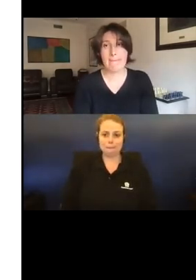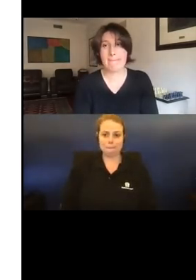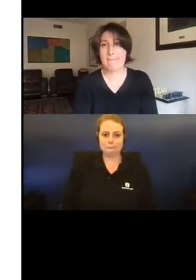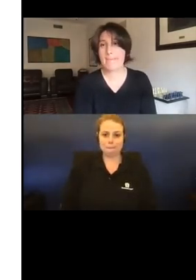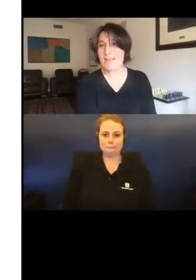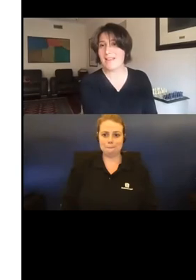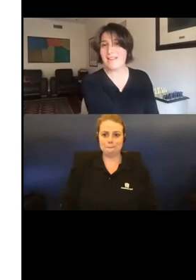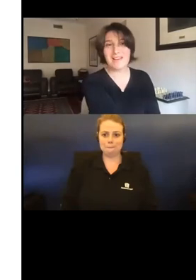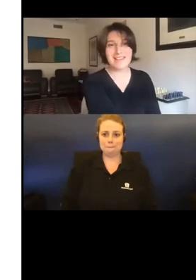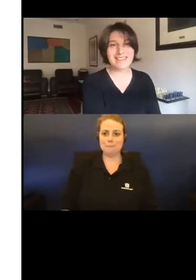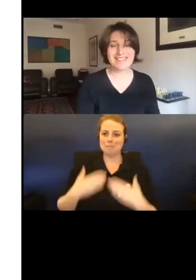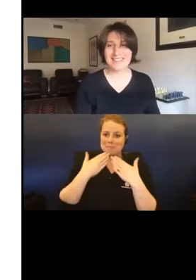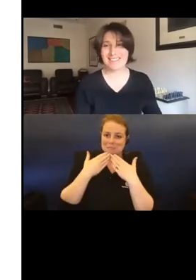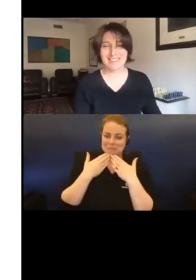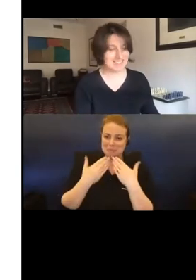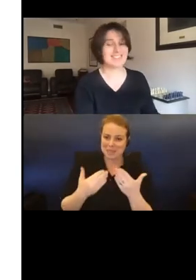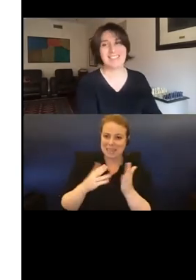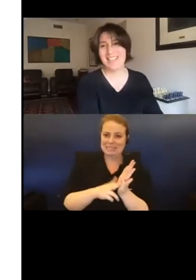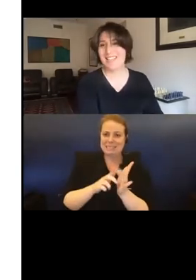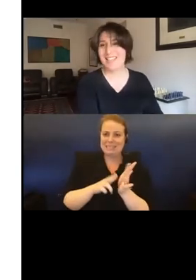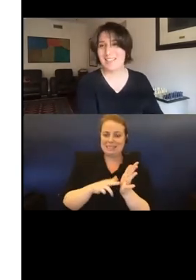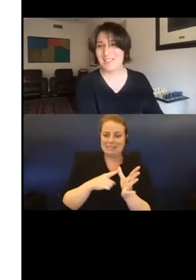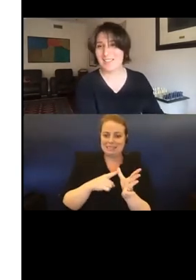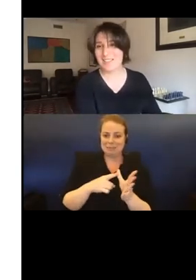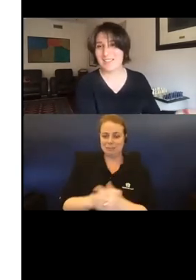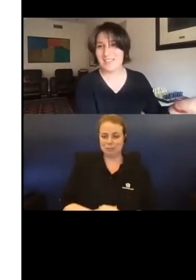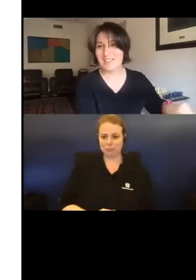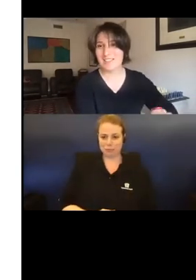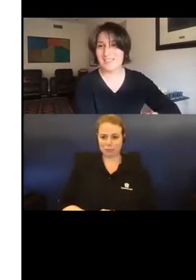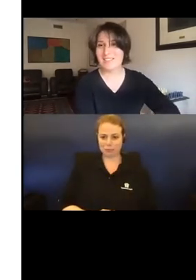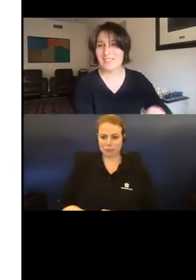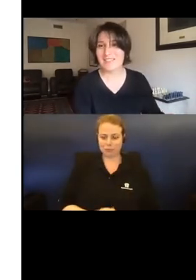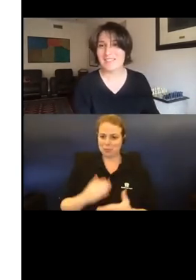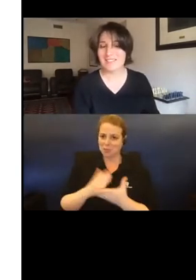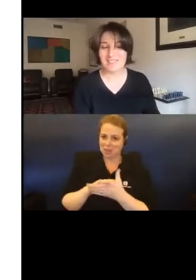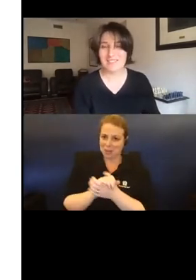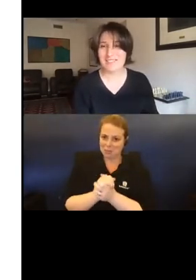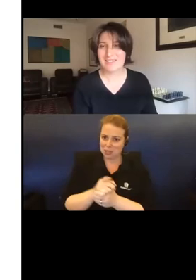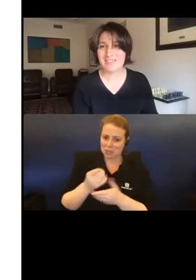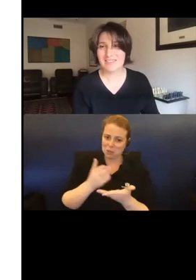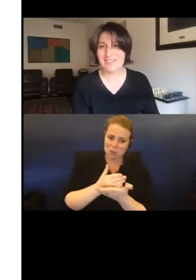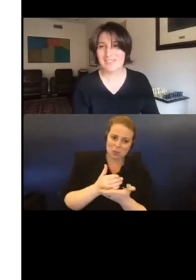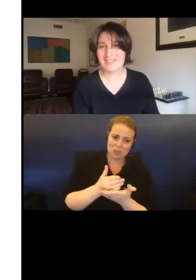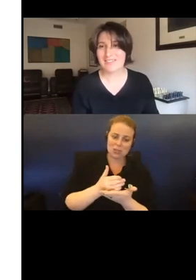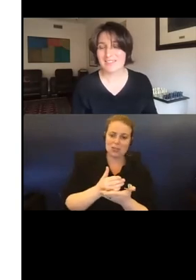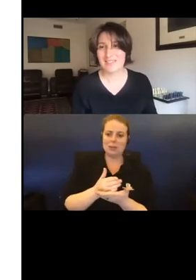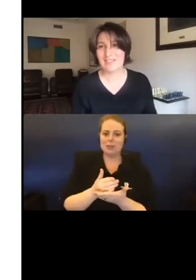thanks so much for that nina um we really really appreciate you sharing um sharing so